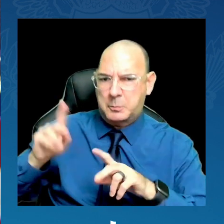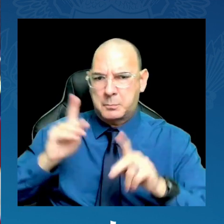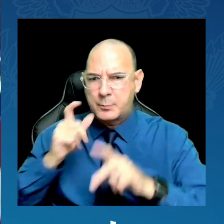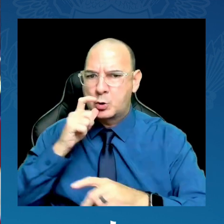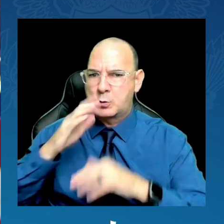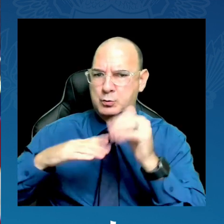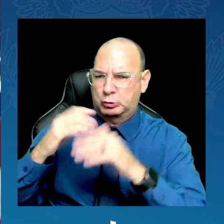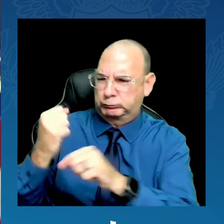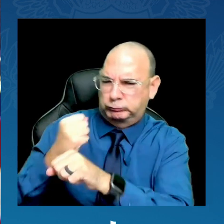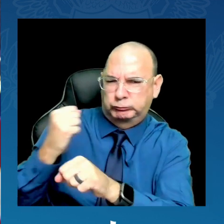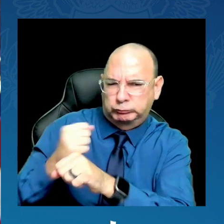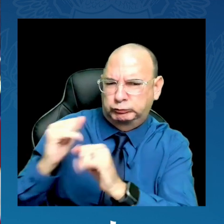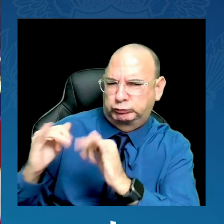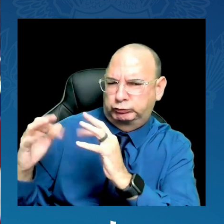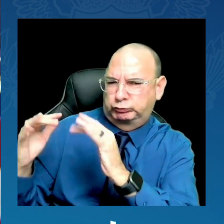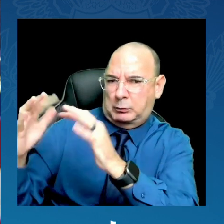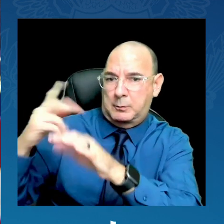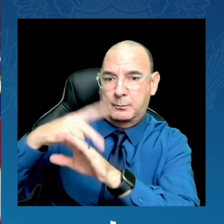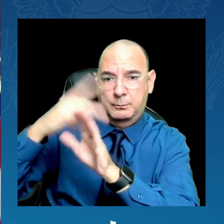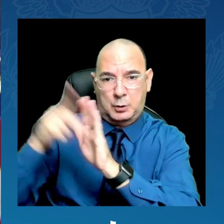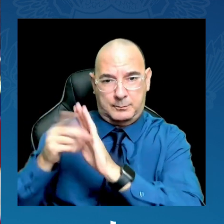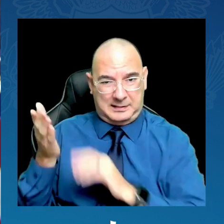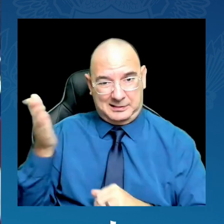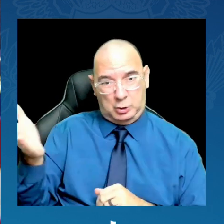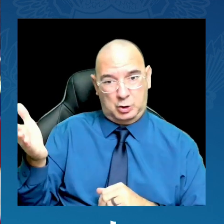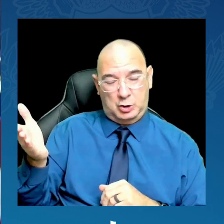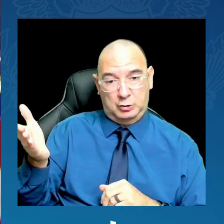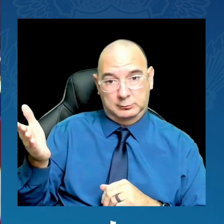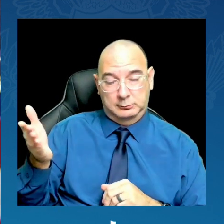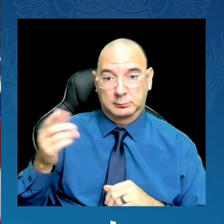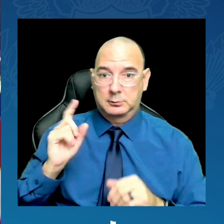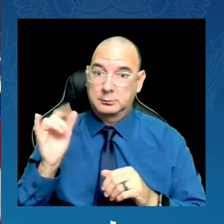And as you might expect, these were engineers;